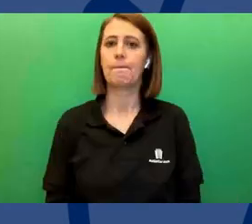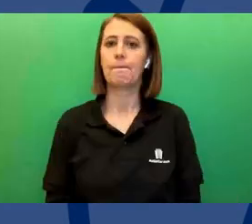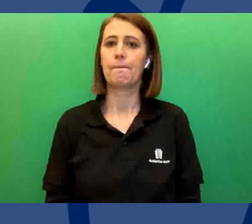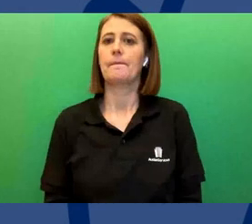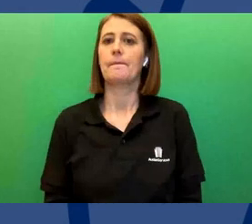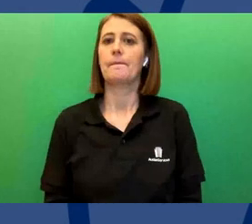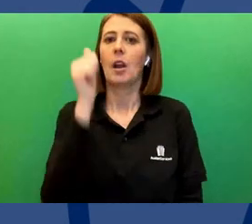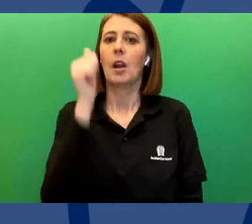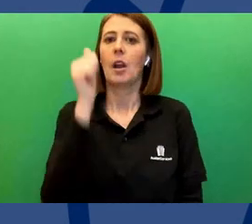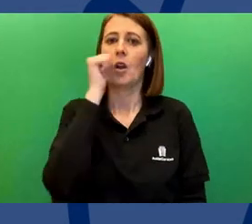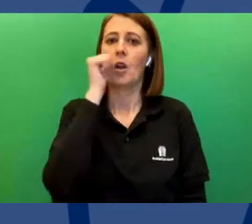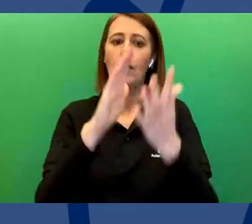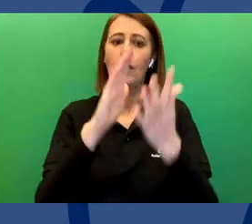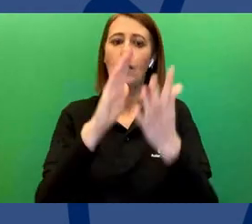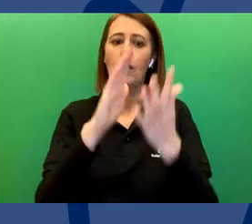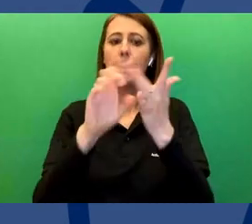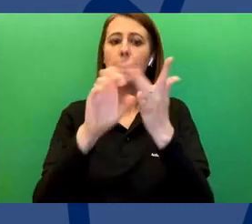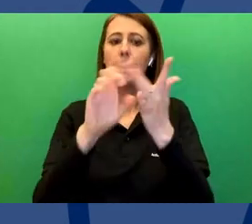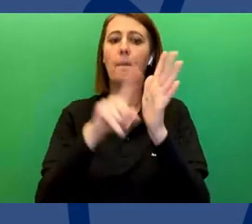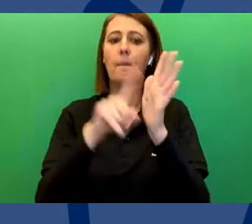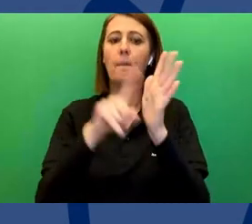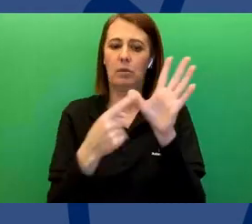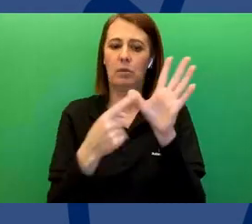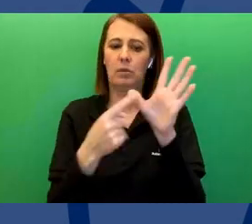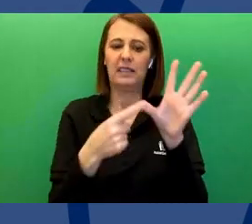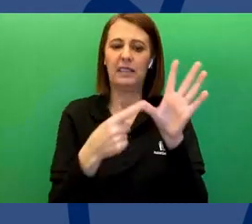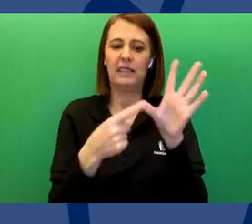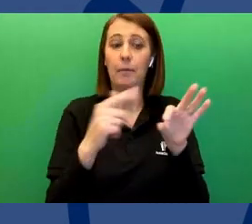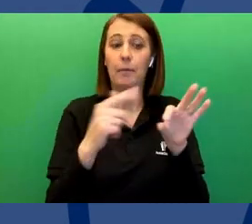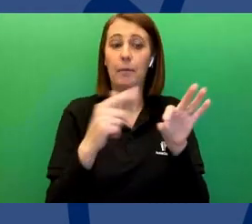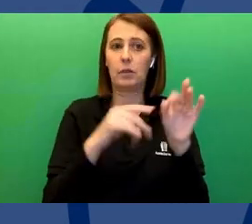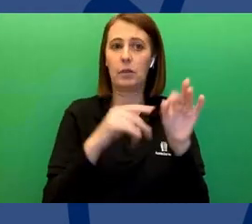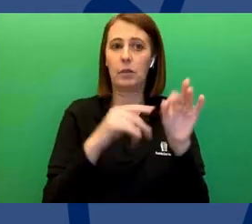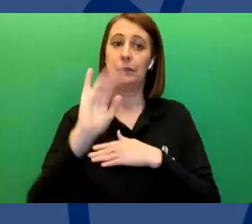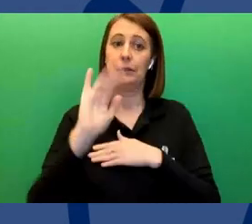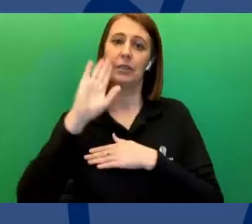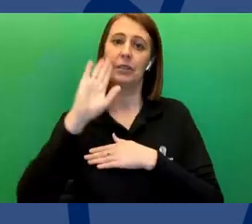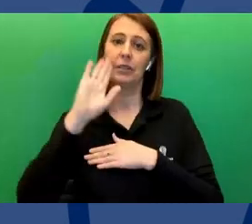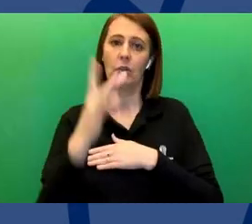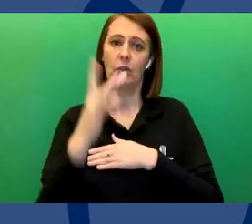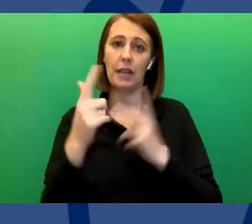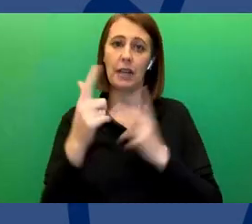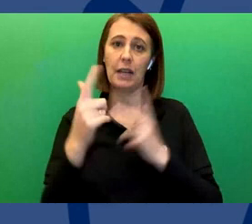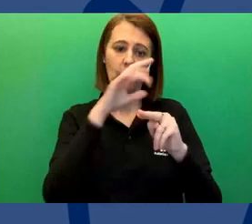already in his presentation. So if we don't get to every single question, please note